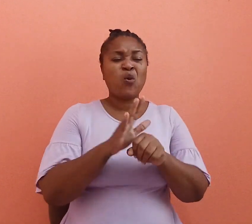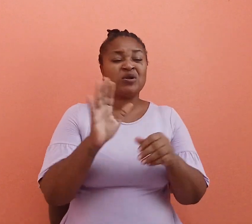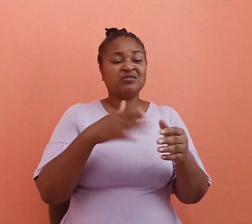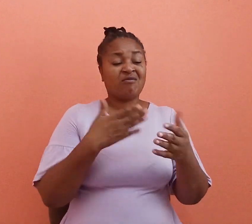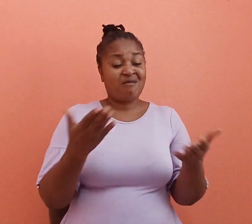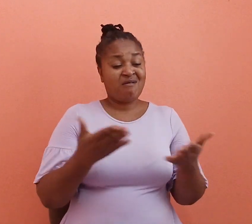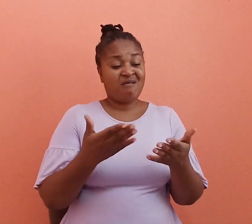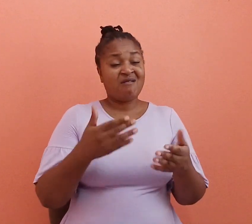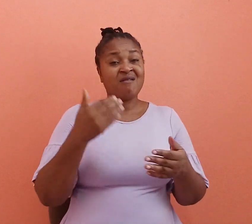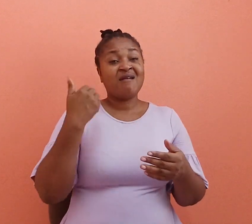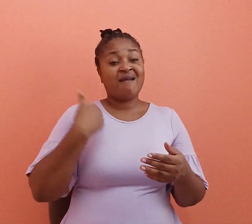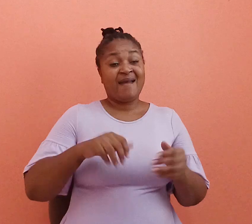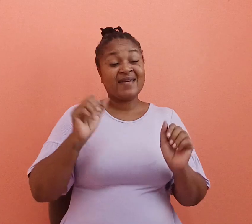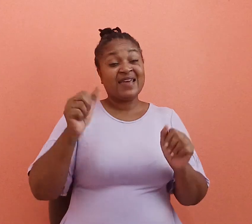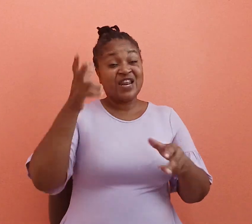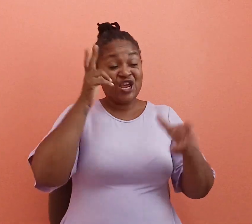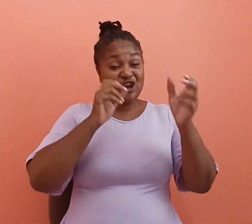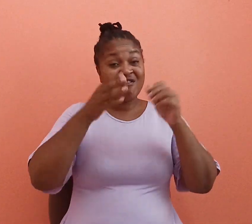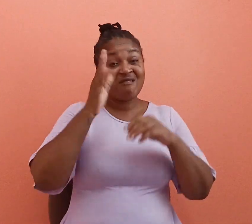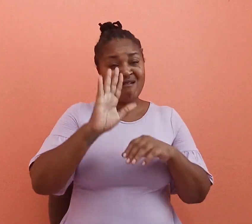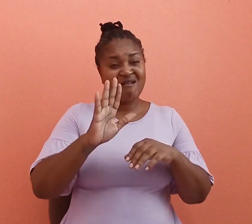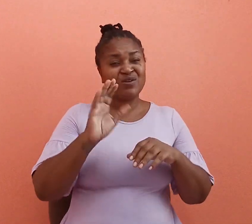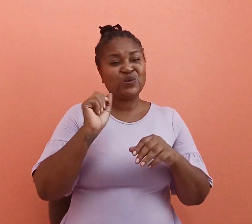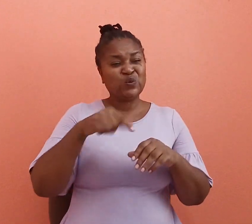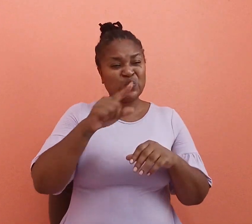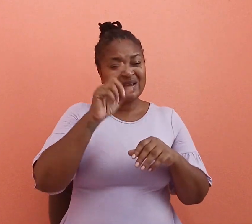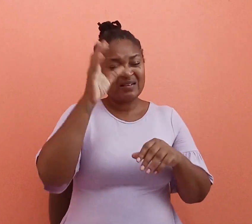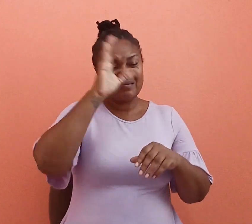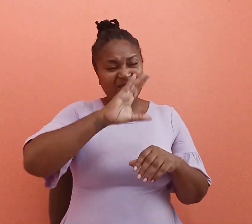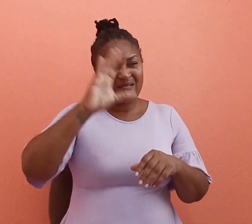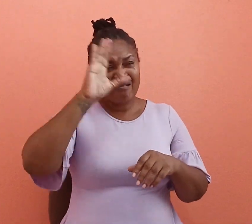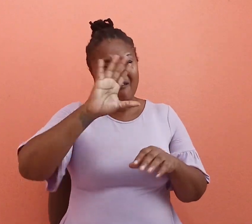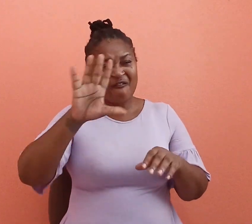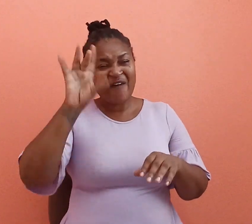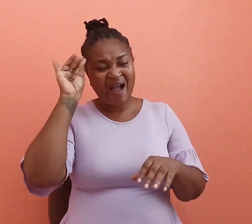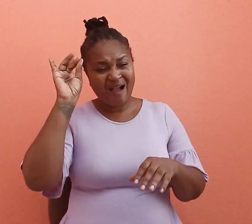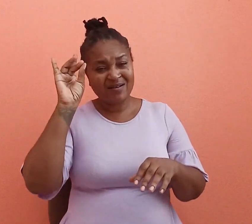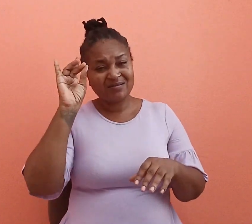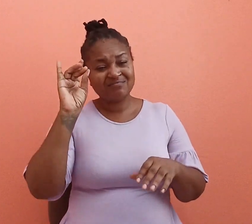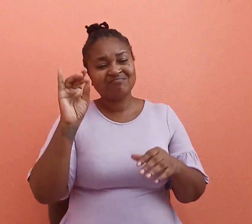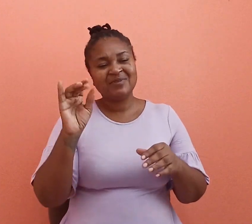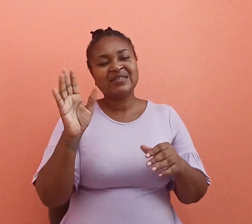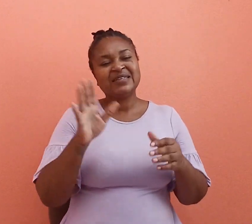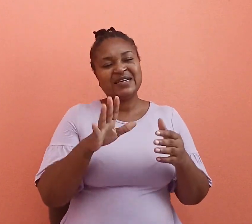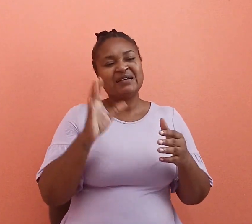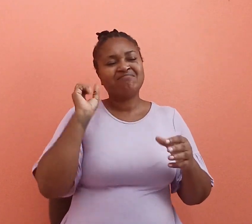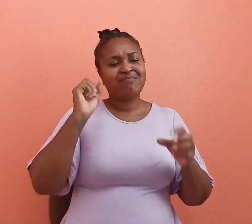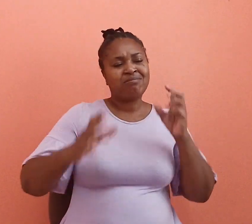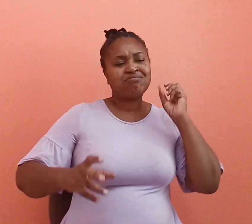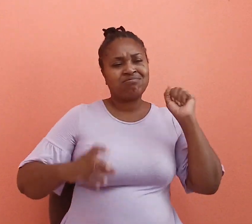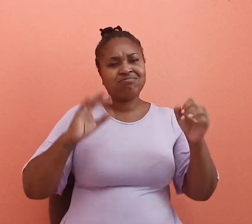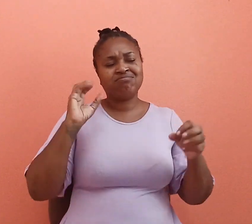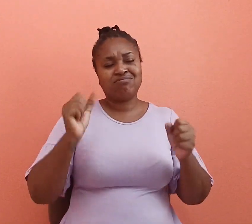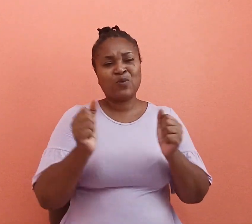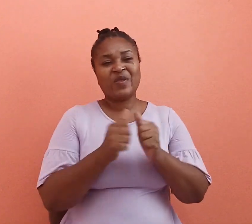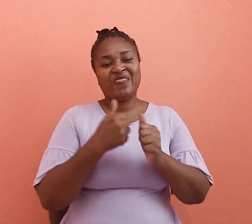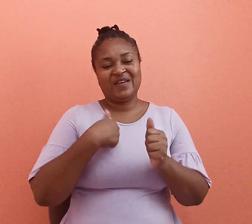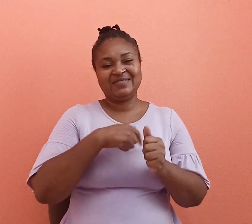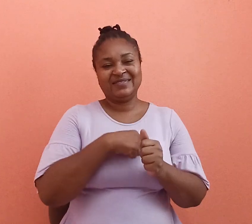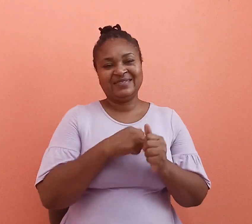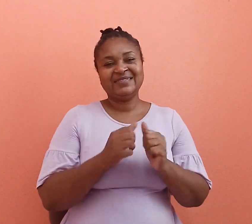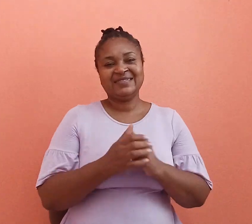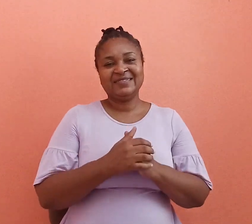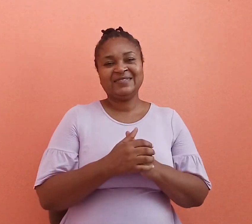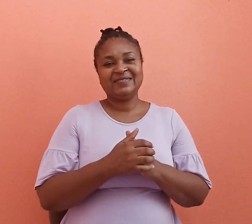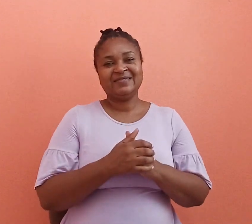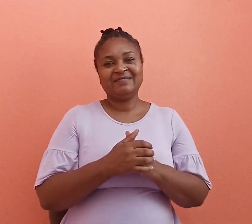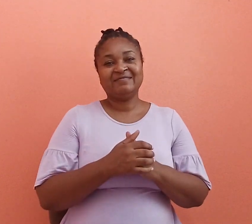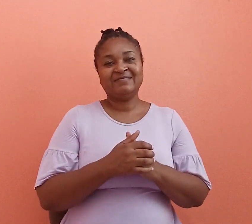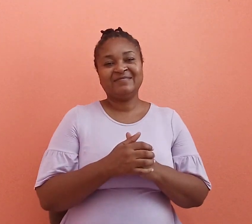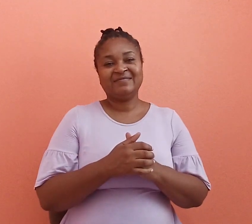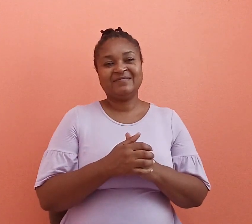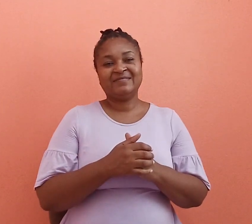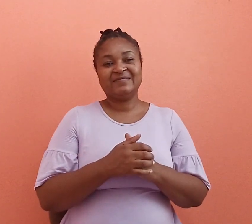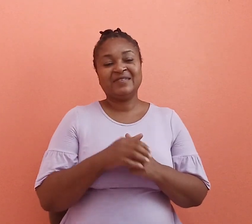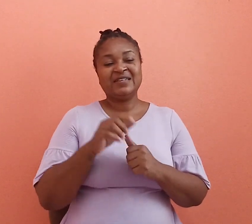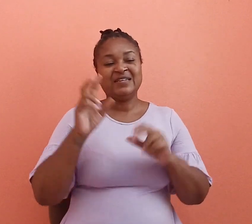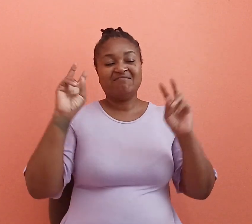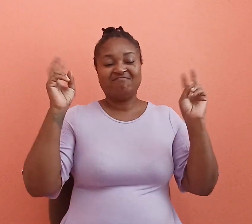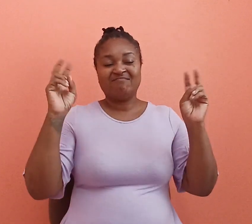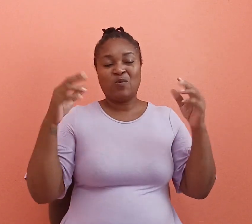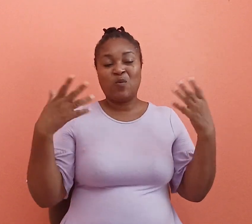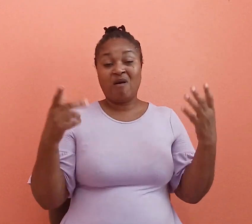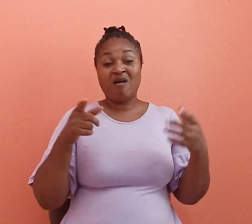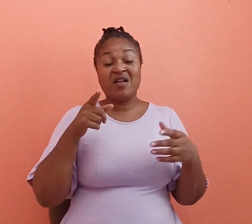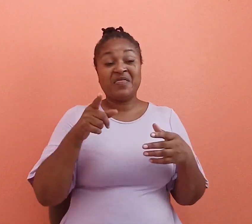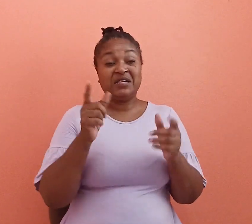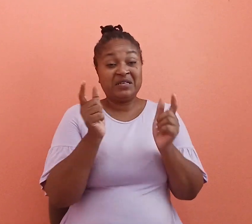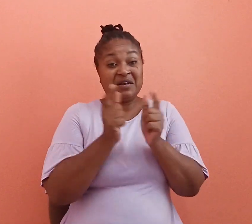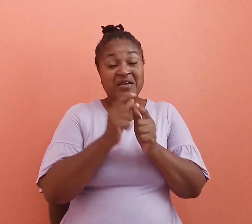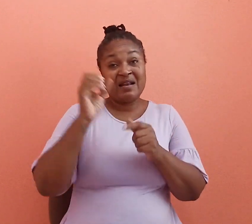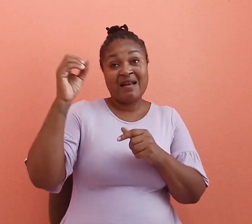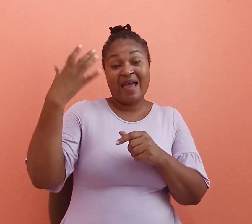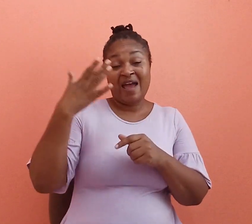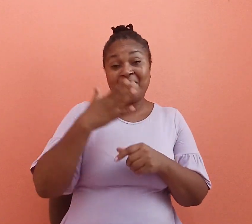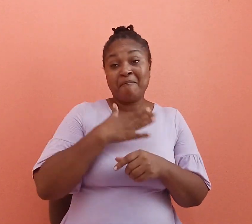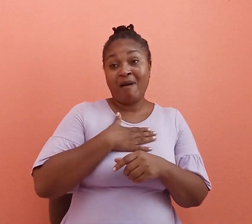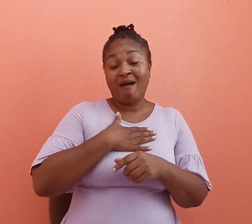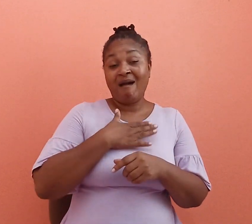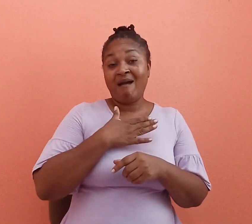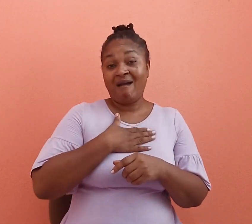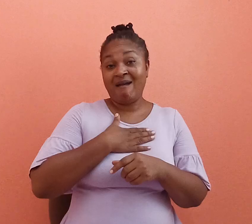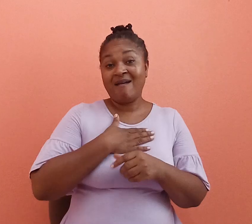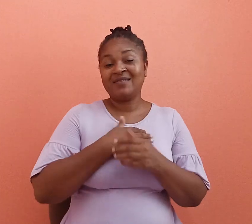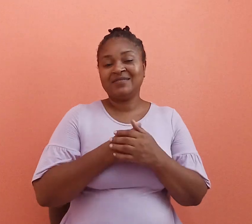I Can Hear God. And you can look it up and sing along with us. It is this little light of mine.